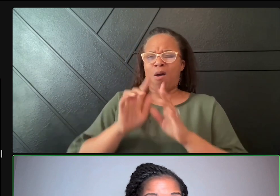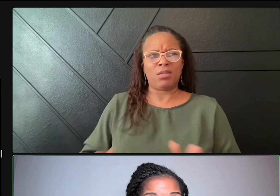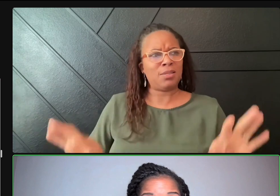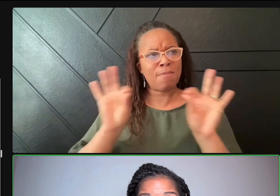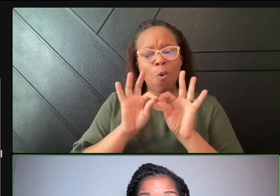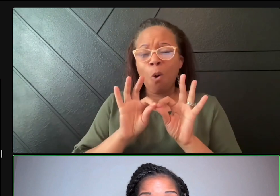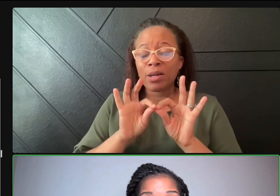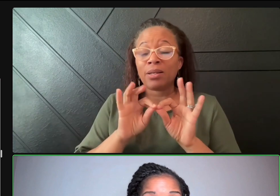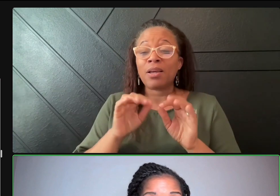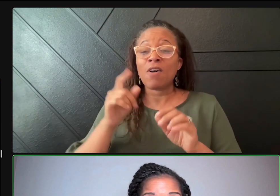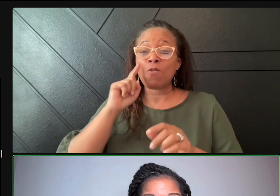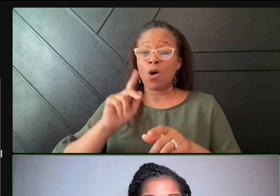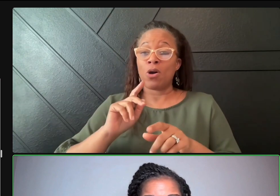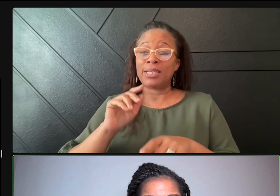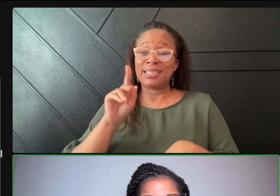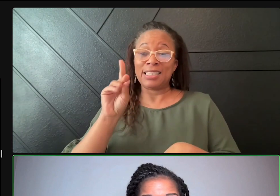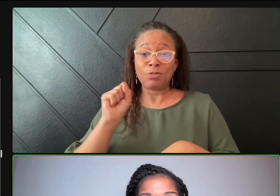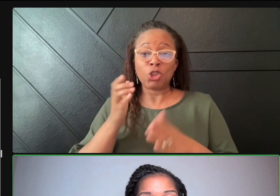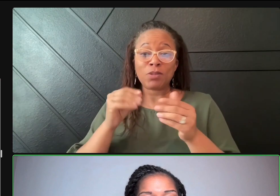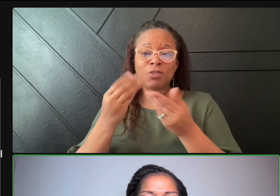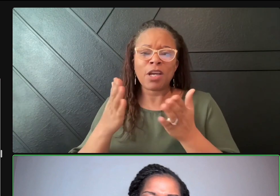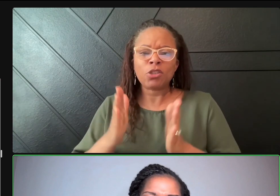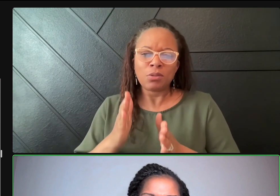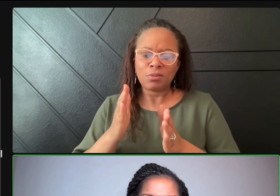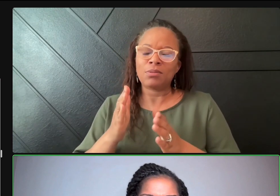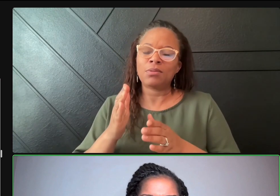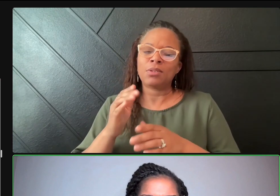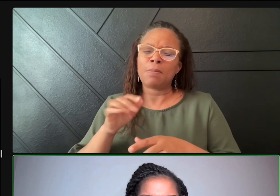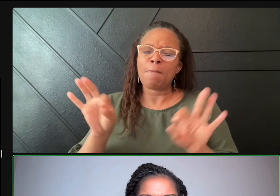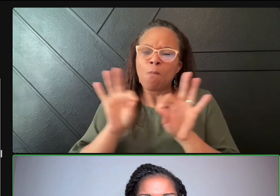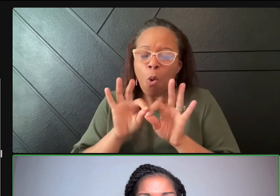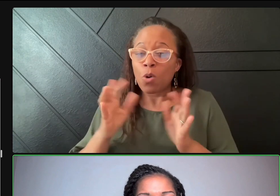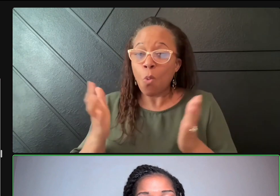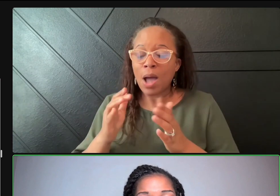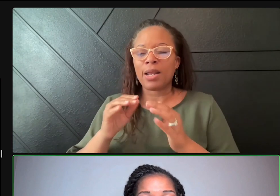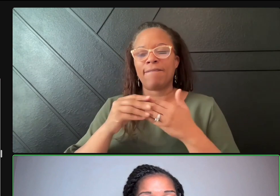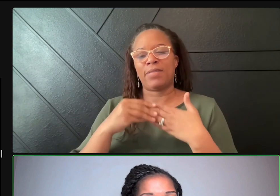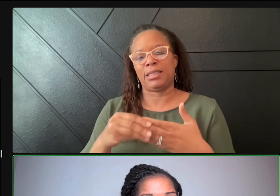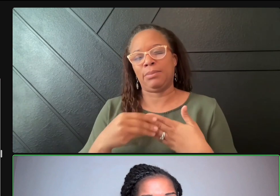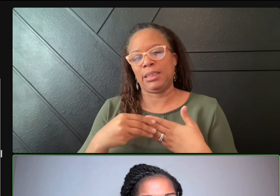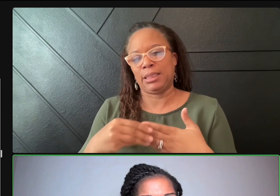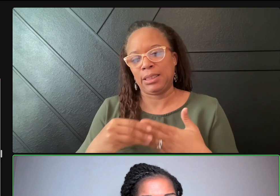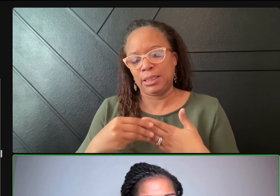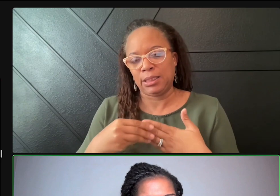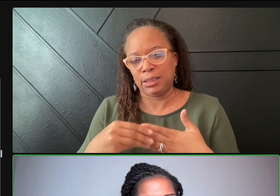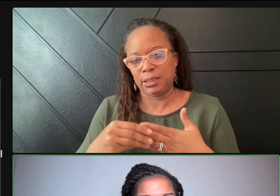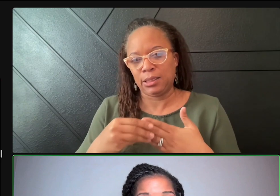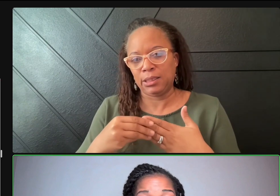the situation, and what's happening in that moment. So a dialogue is important. As a disability service provider,